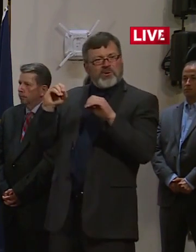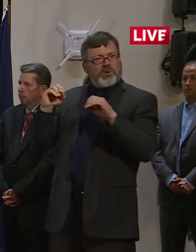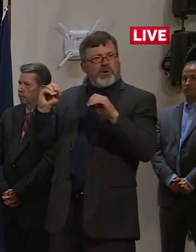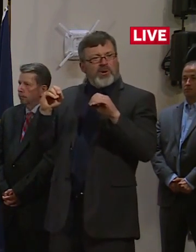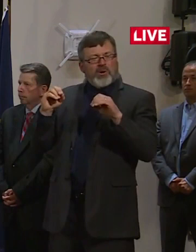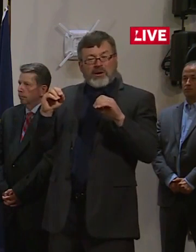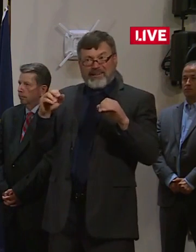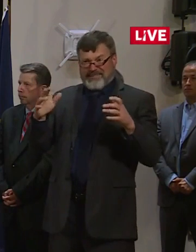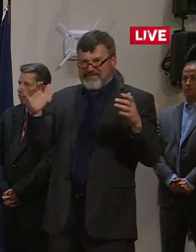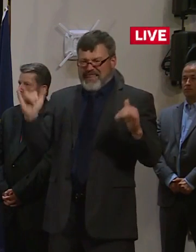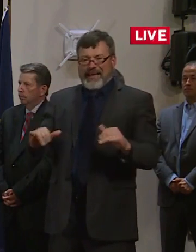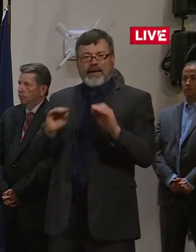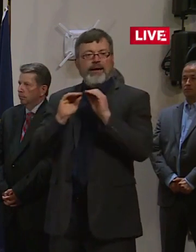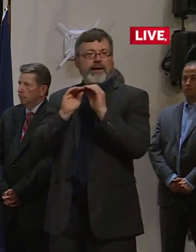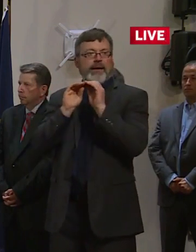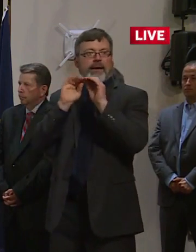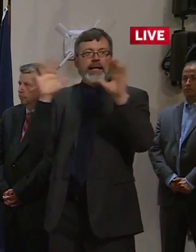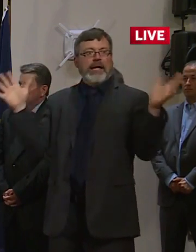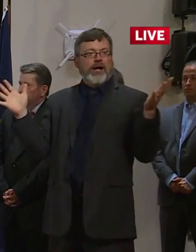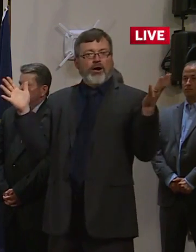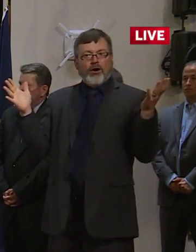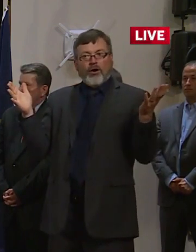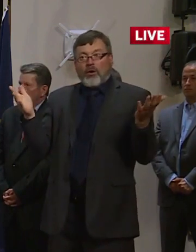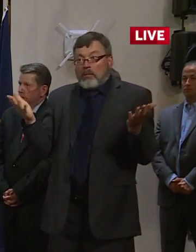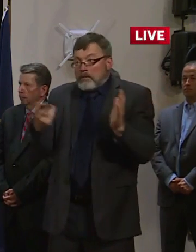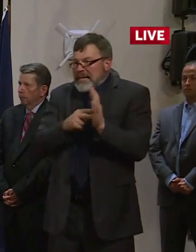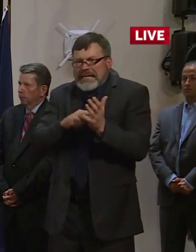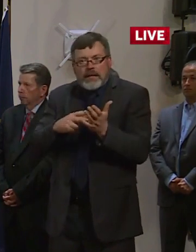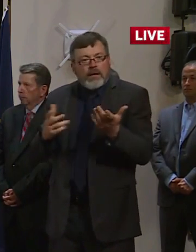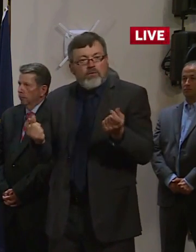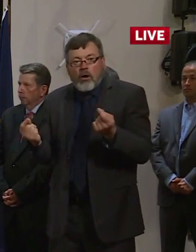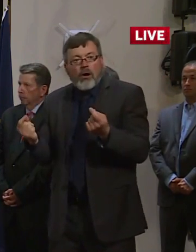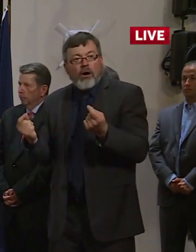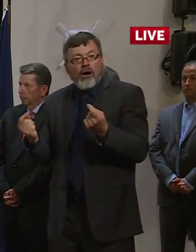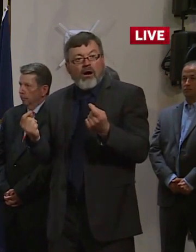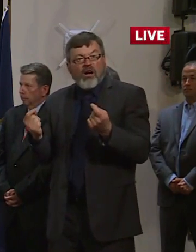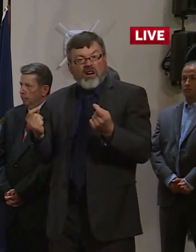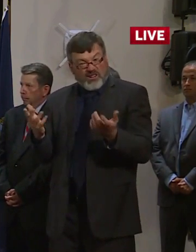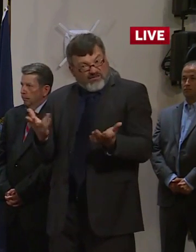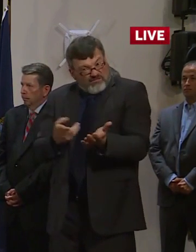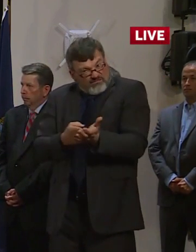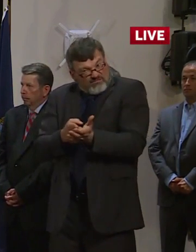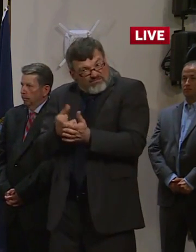IN FACT IS IN A BETTER PLACTOE DO THIS THEN WE ARE.